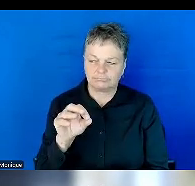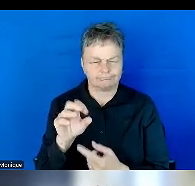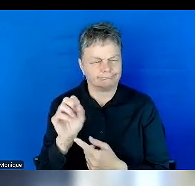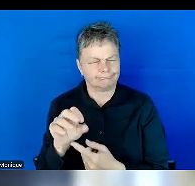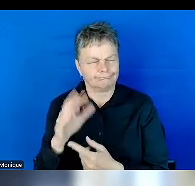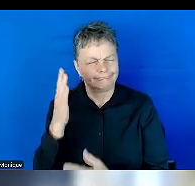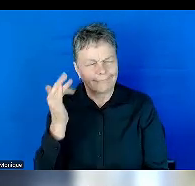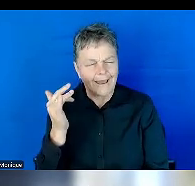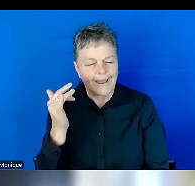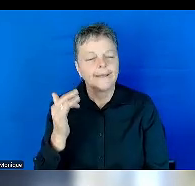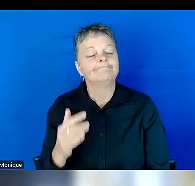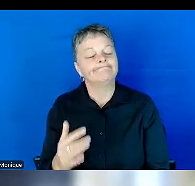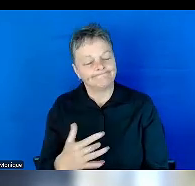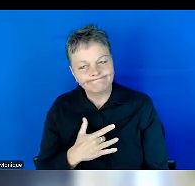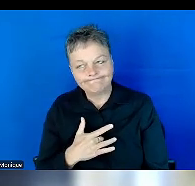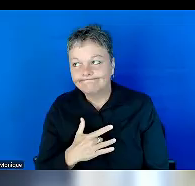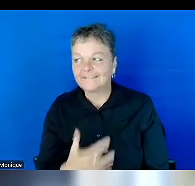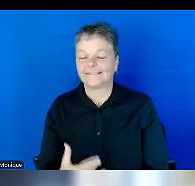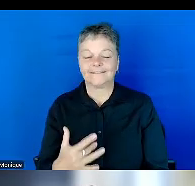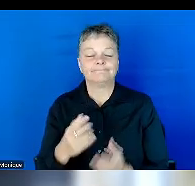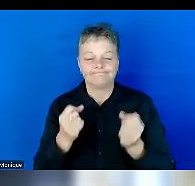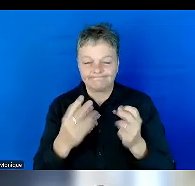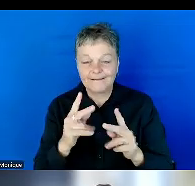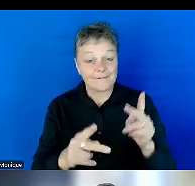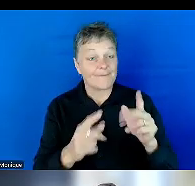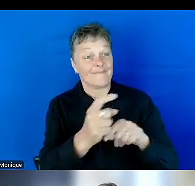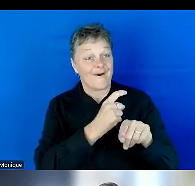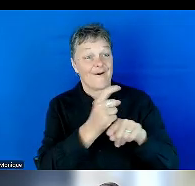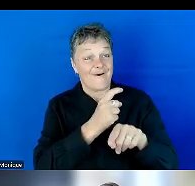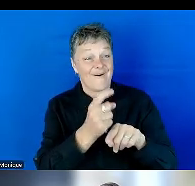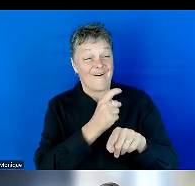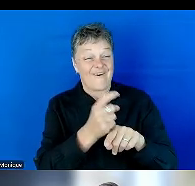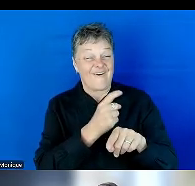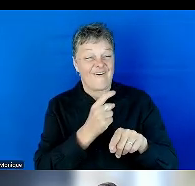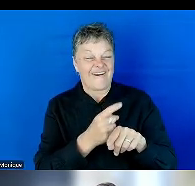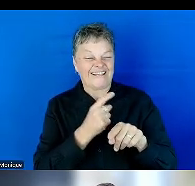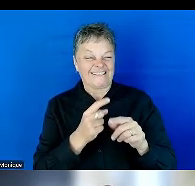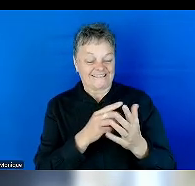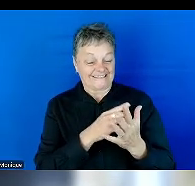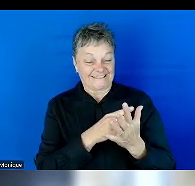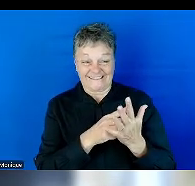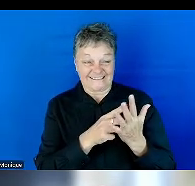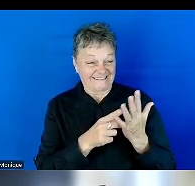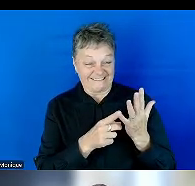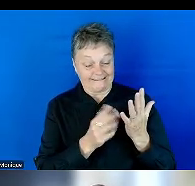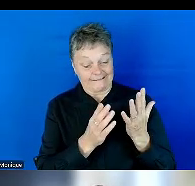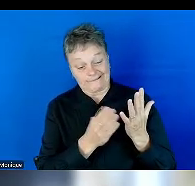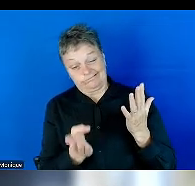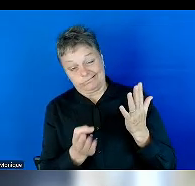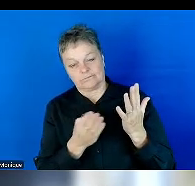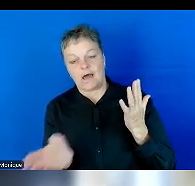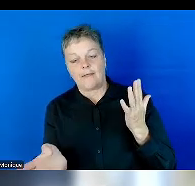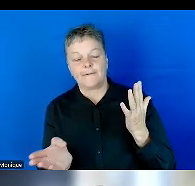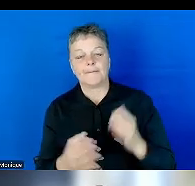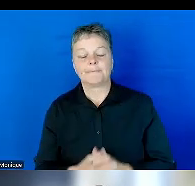uh calls and questions and I believe even um before this session there was a lot of